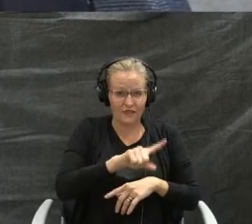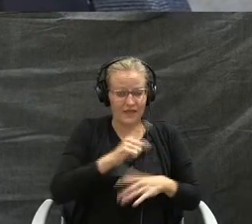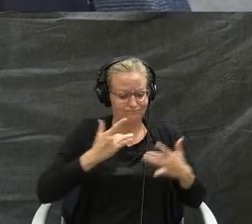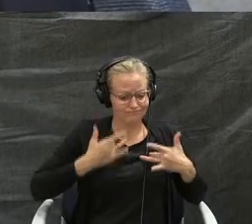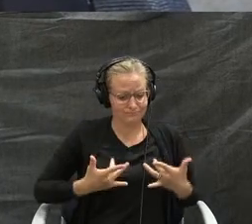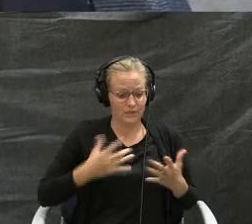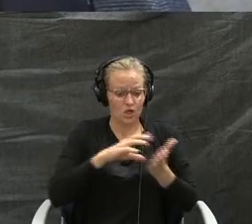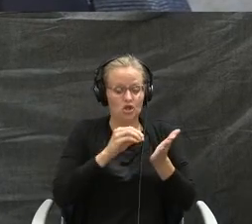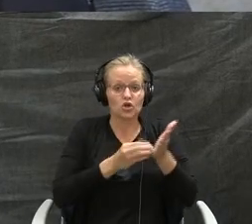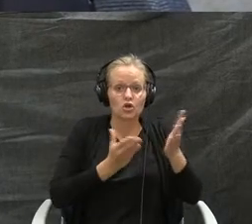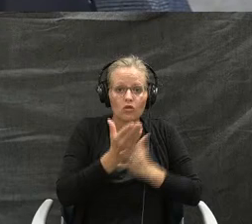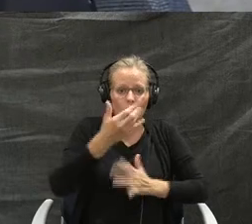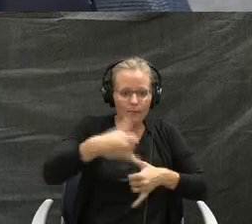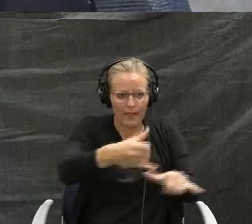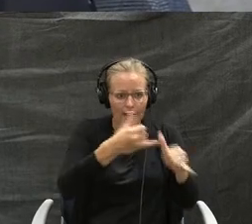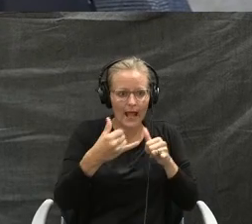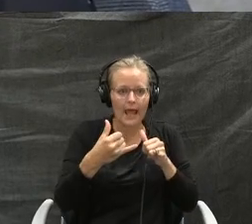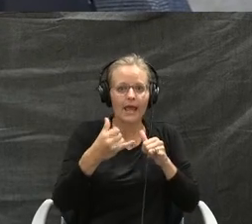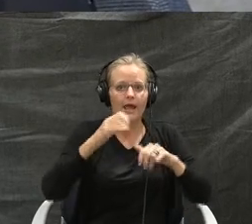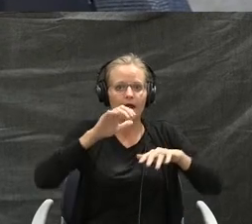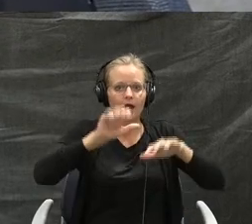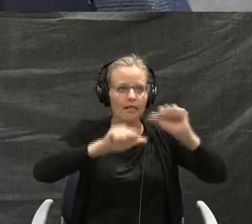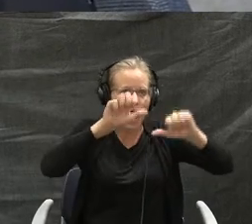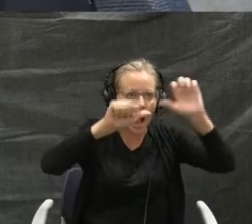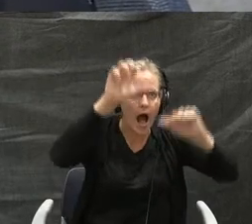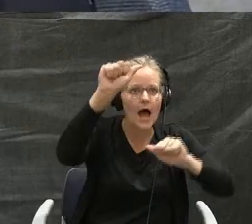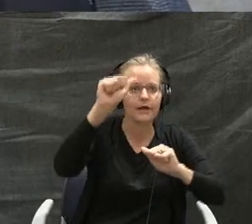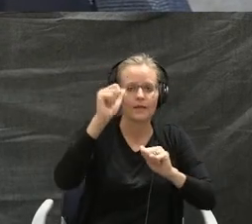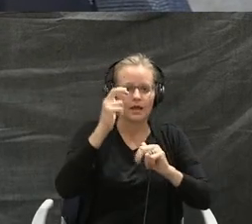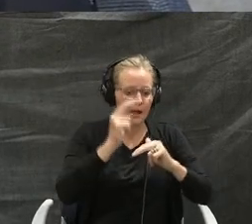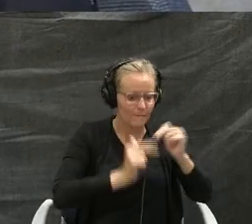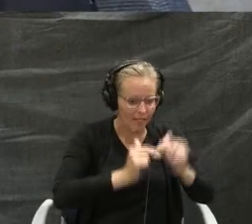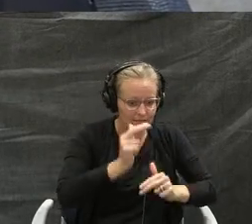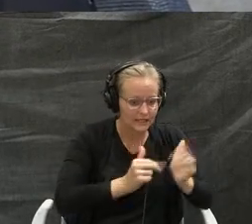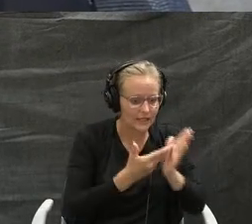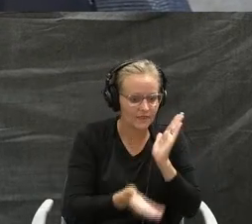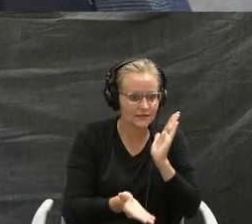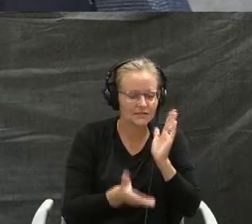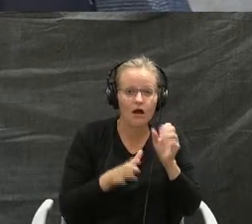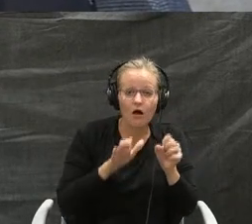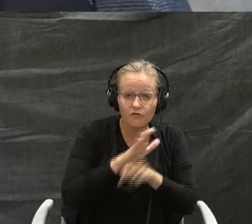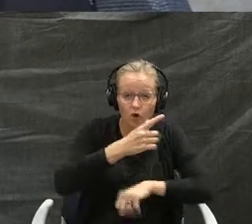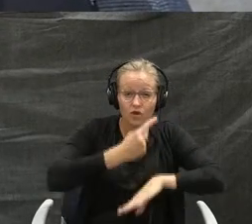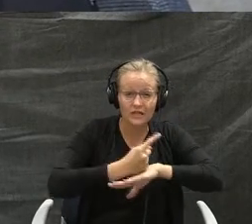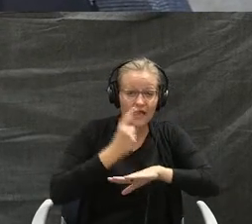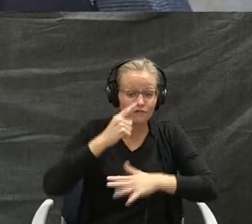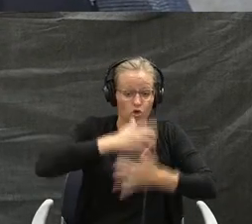climbing a full day of social distancing will be mentally and physically difficult an exhausting for them.